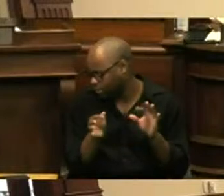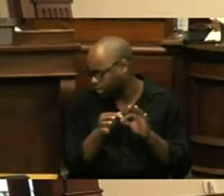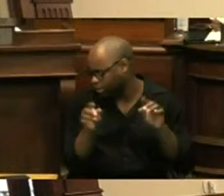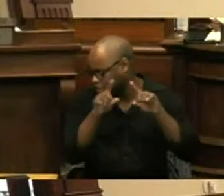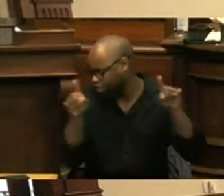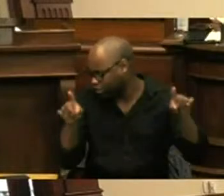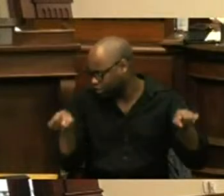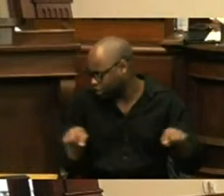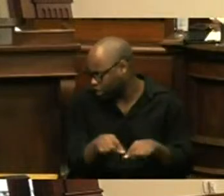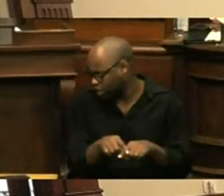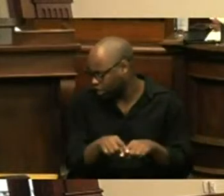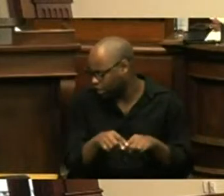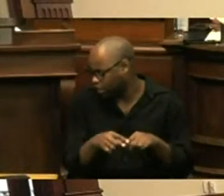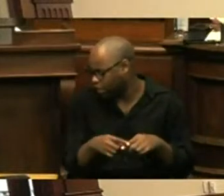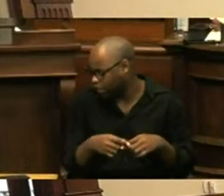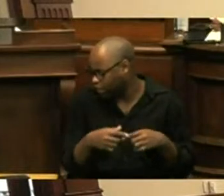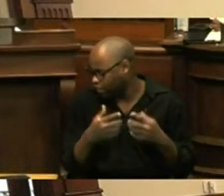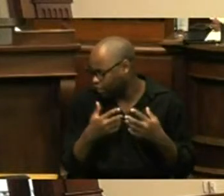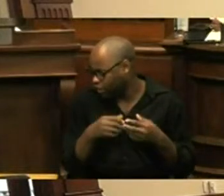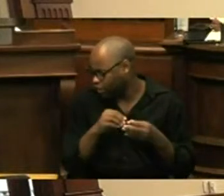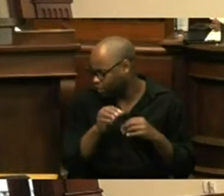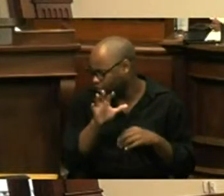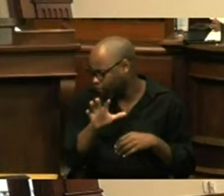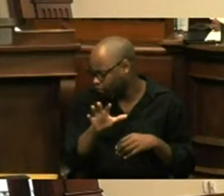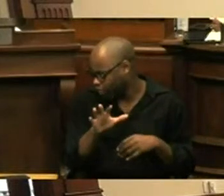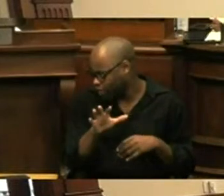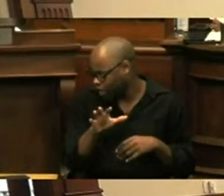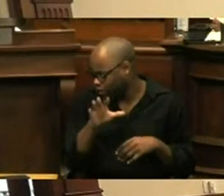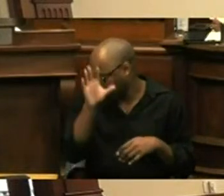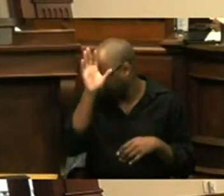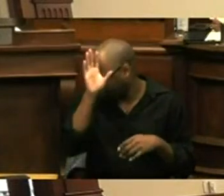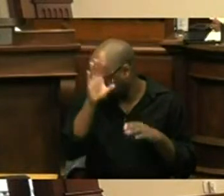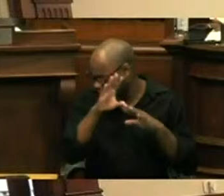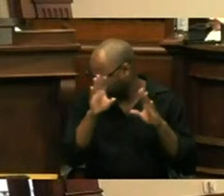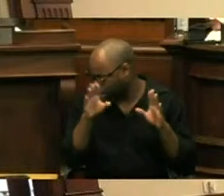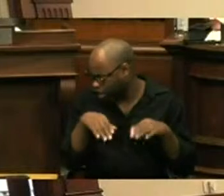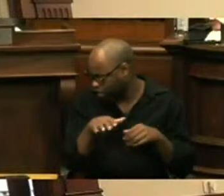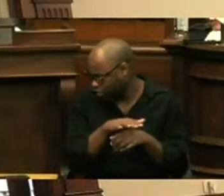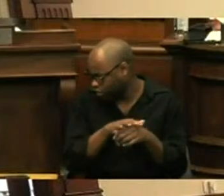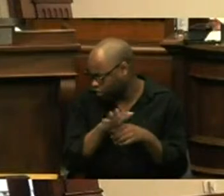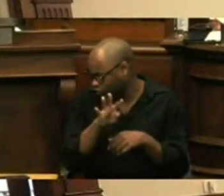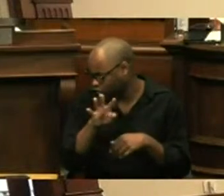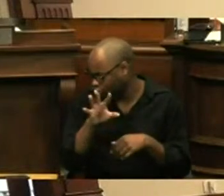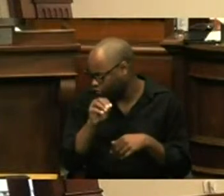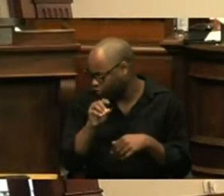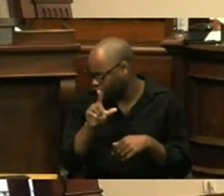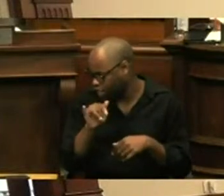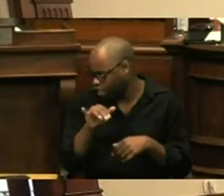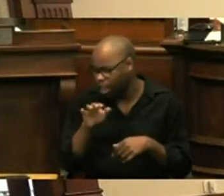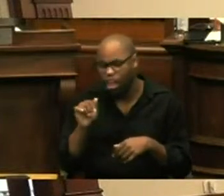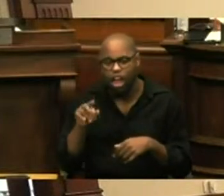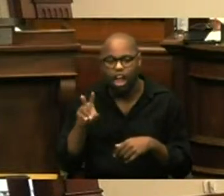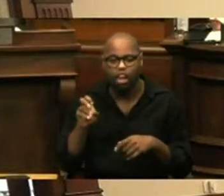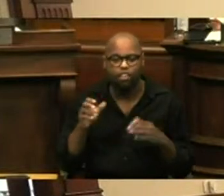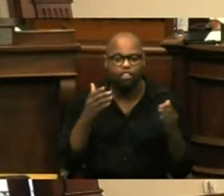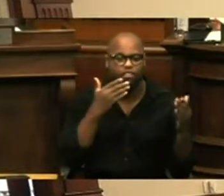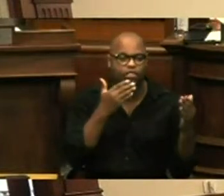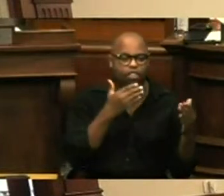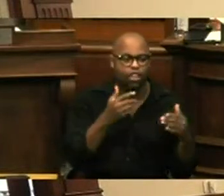community messaging sign at the engine number five firehouse